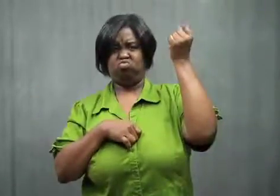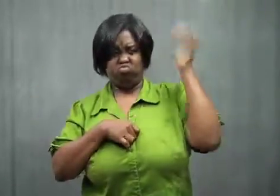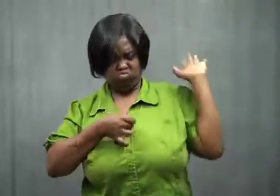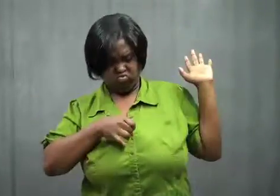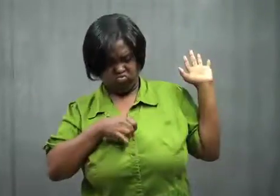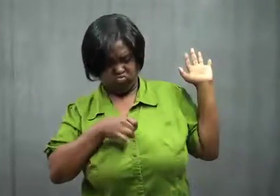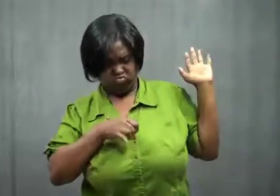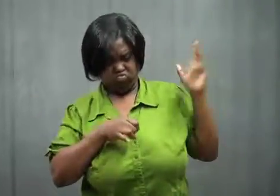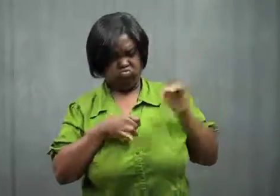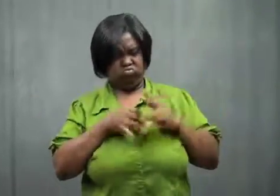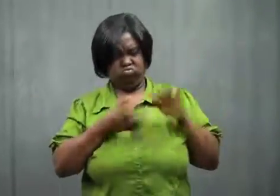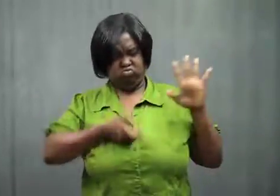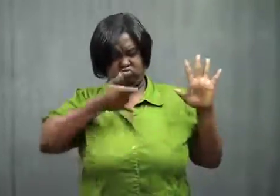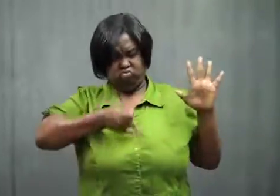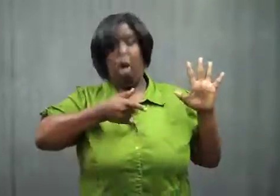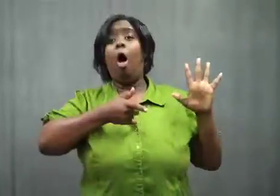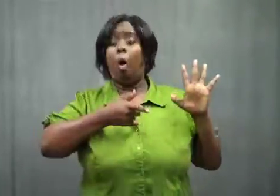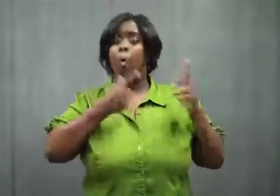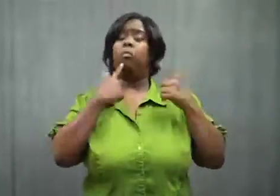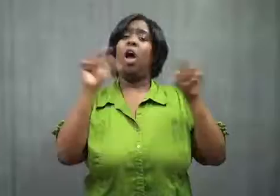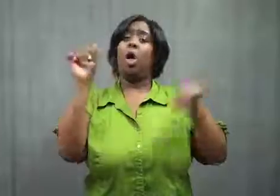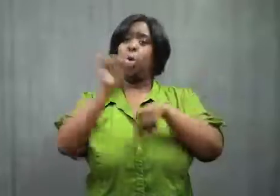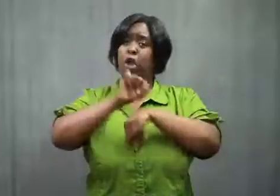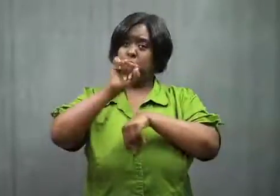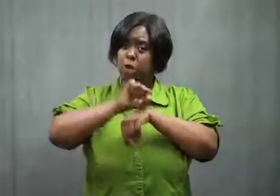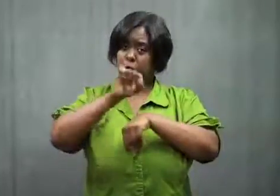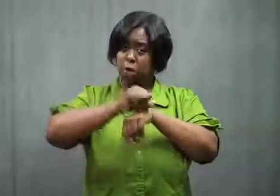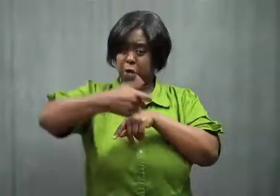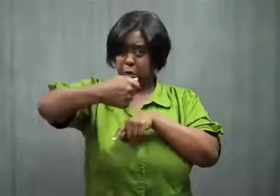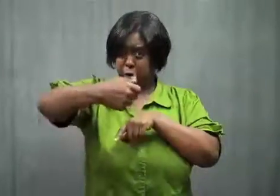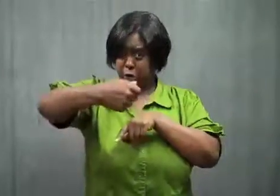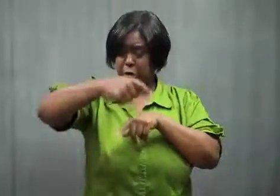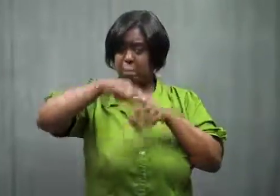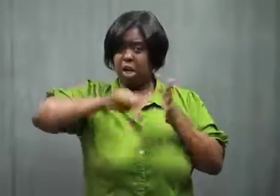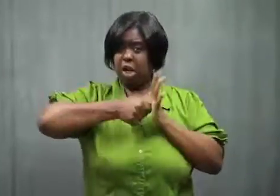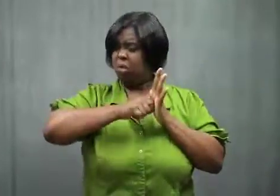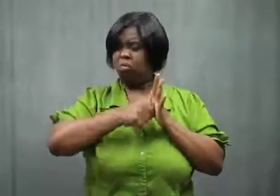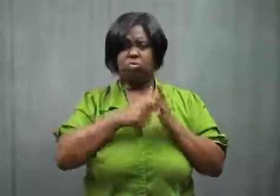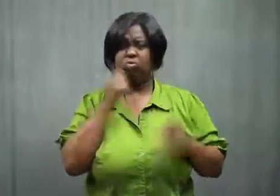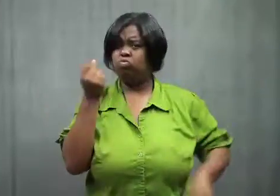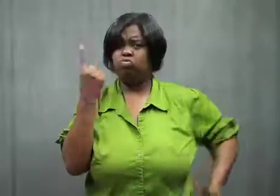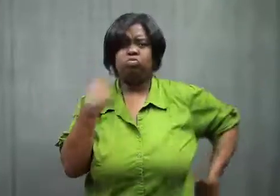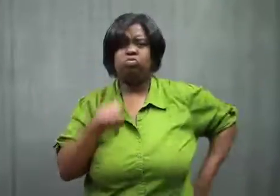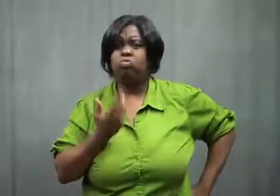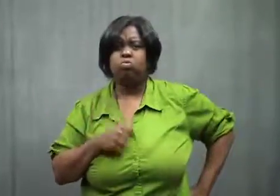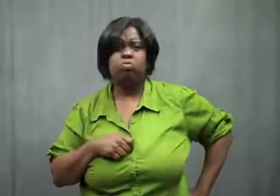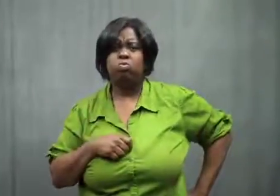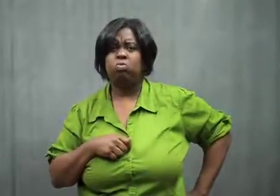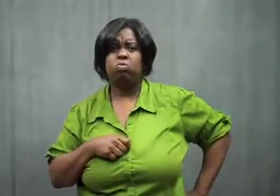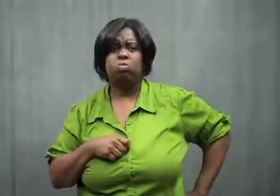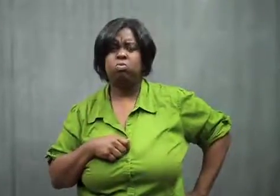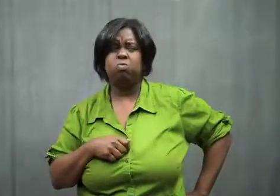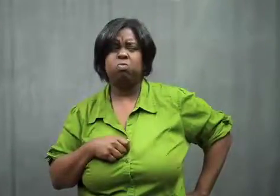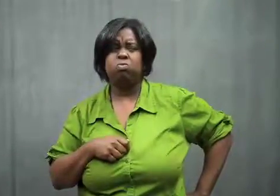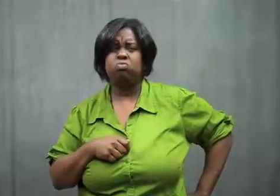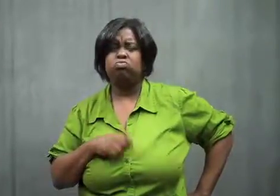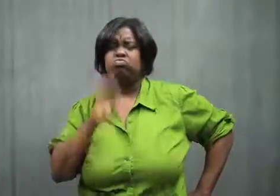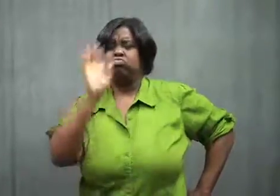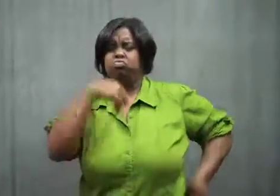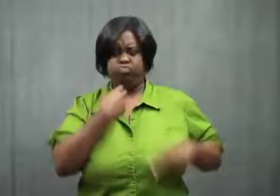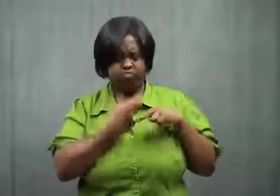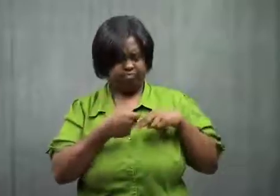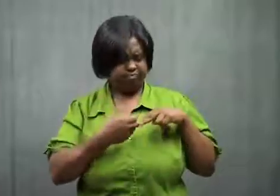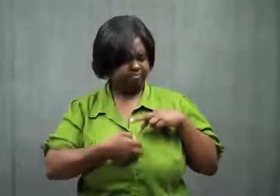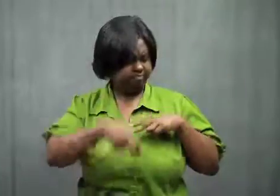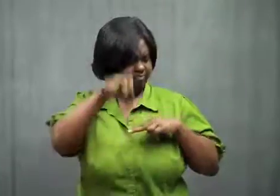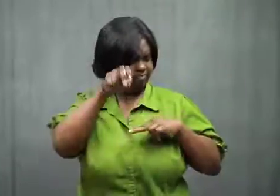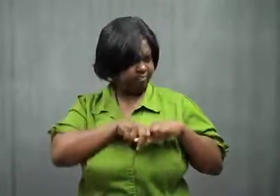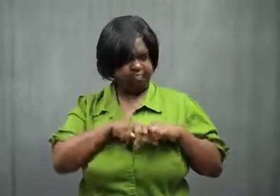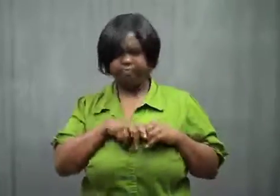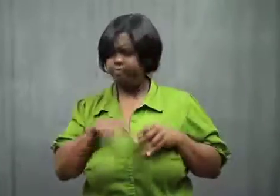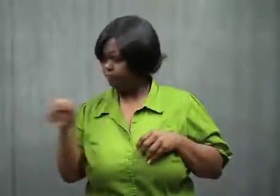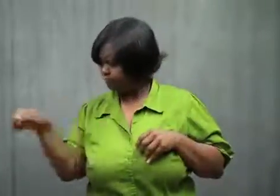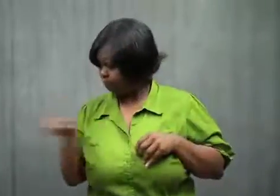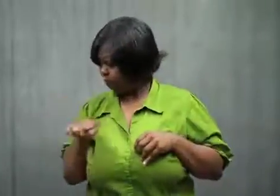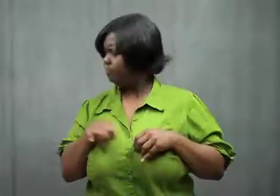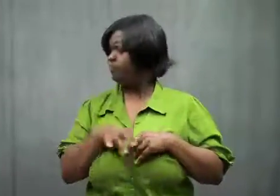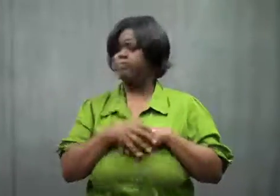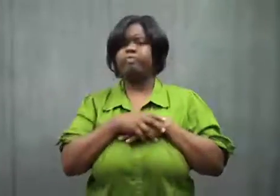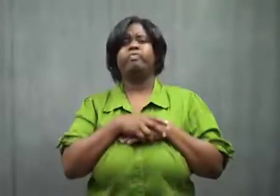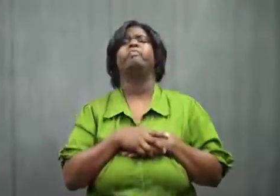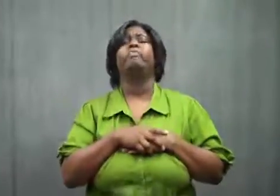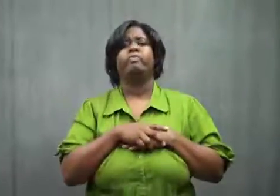I fiddled with it, and hit the clicker. Now that worked, but why not the key? I didn't know.